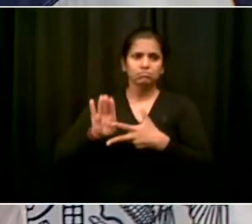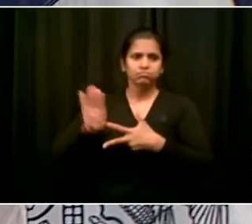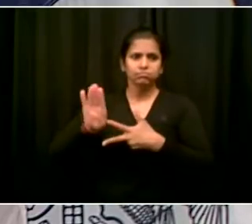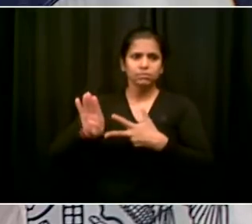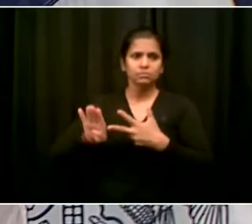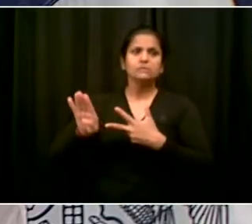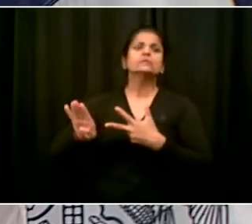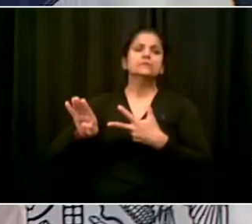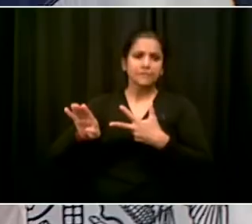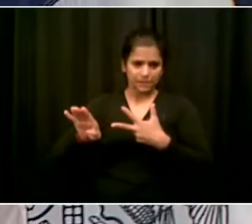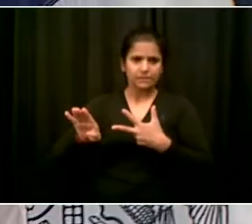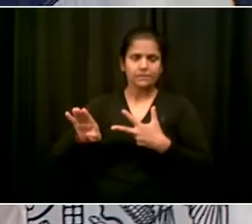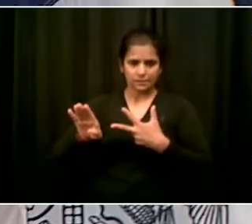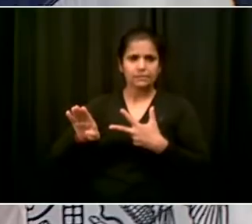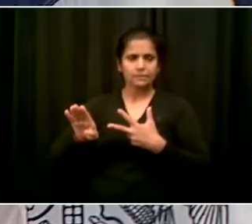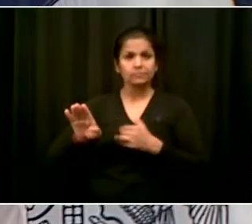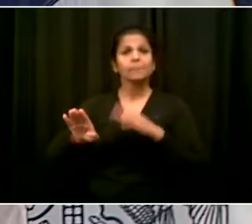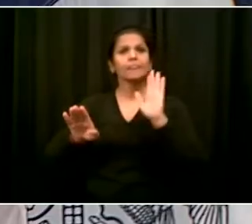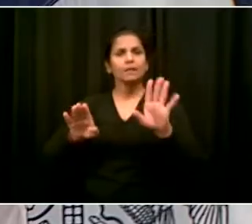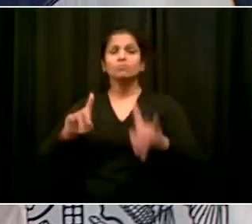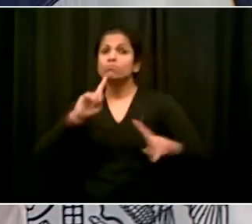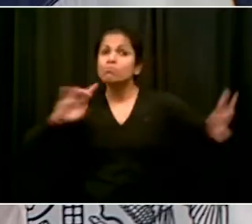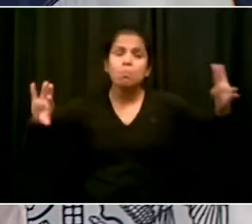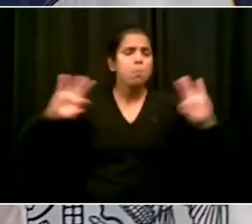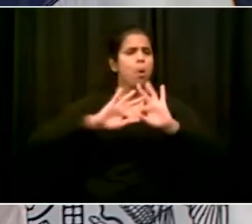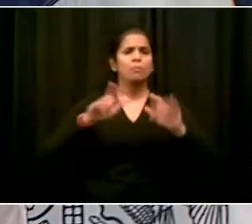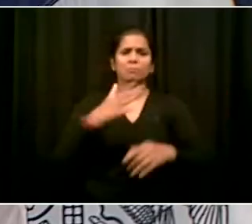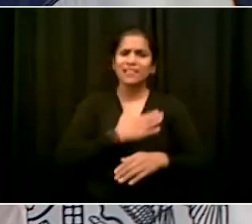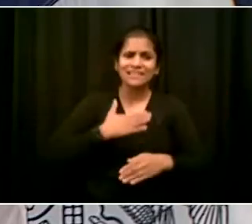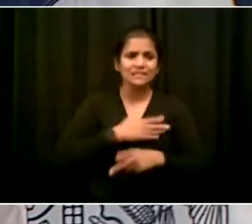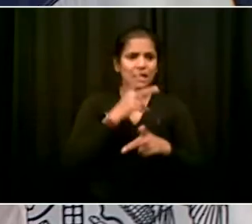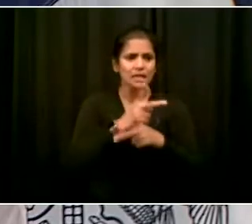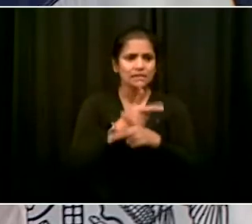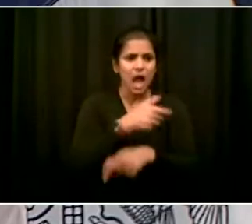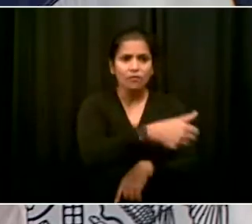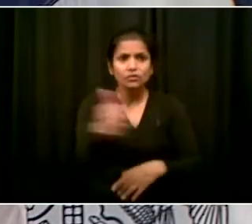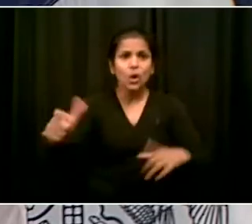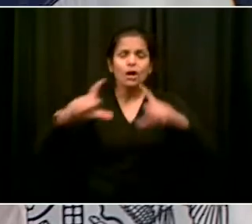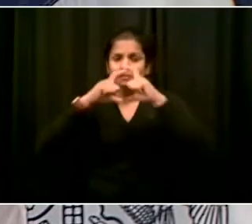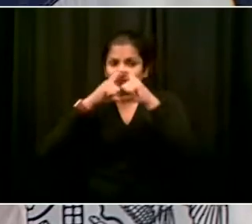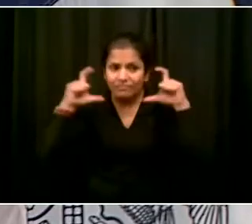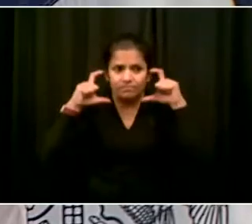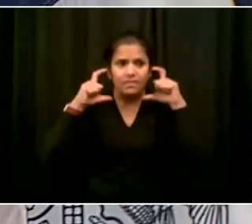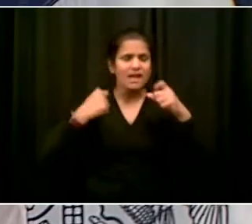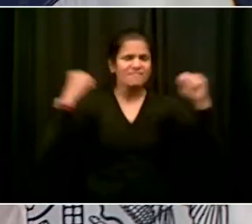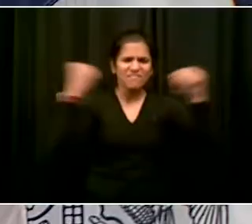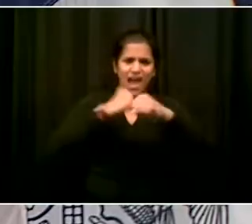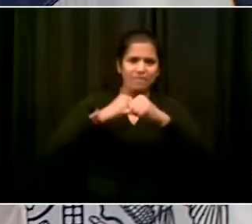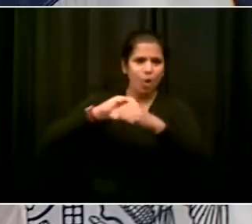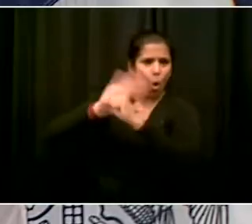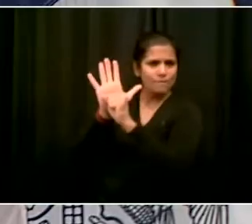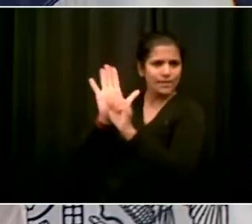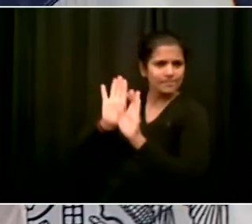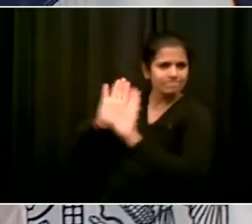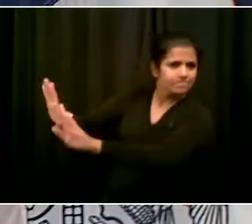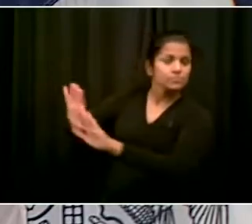CASES THAT WE TAKE VERY SERIOUSLY. THE E Y KEIIS TO KEEP FIGHTING. A QUESTION